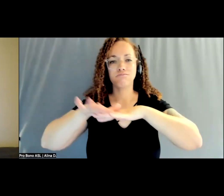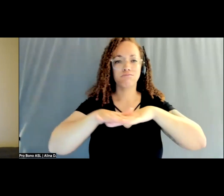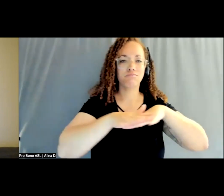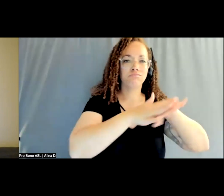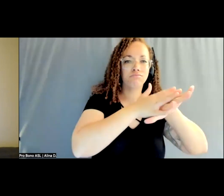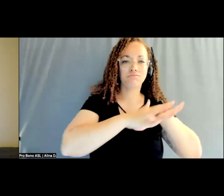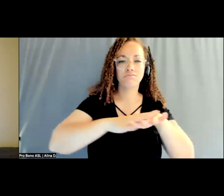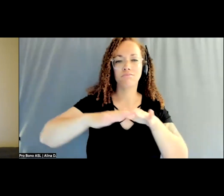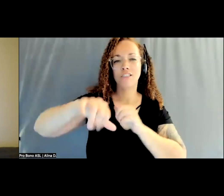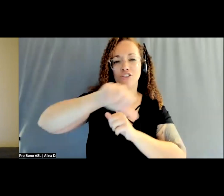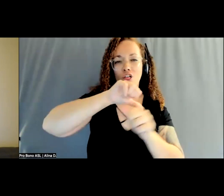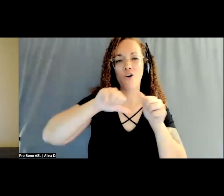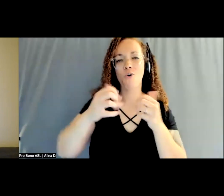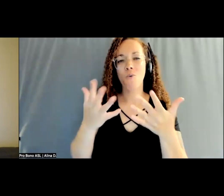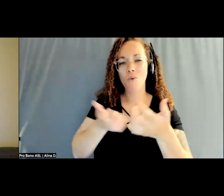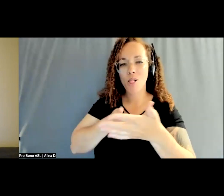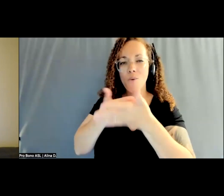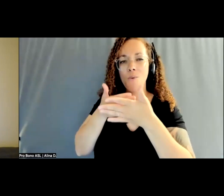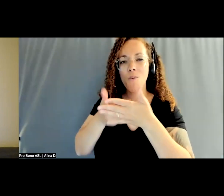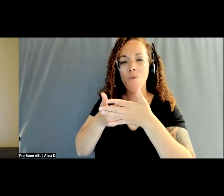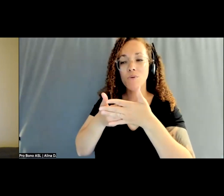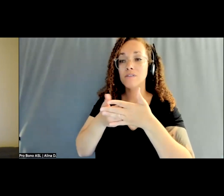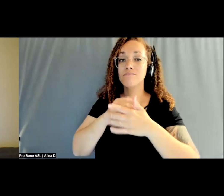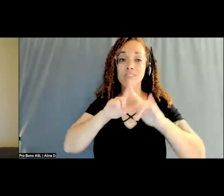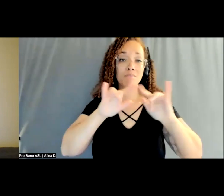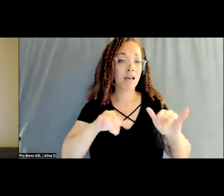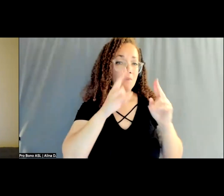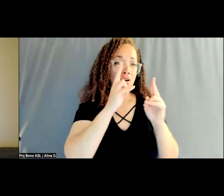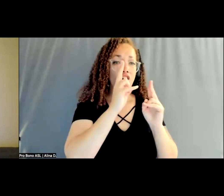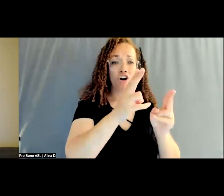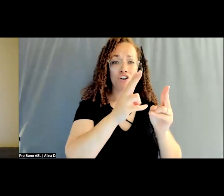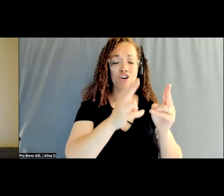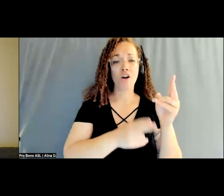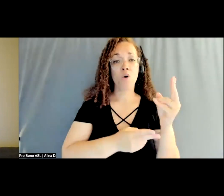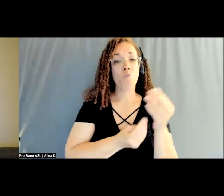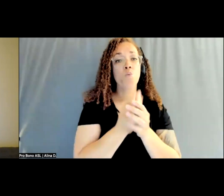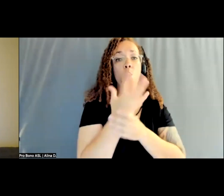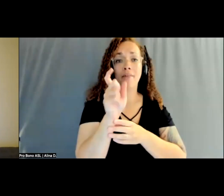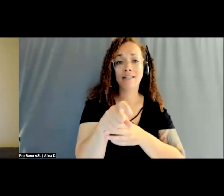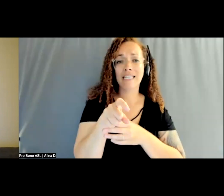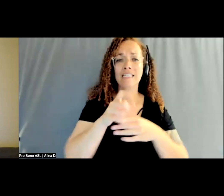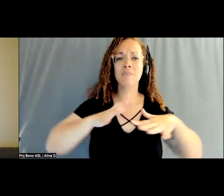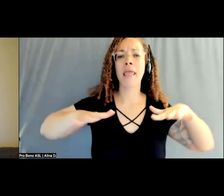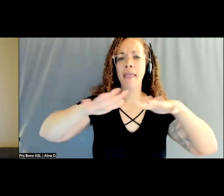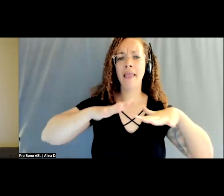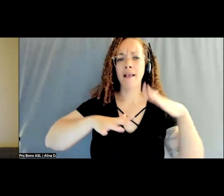to honoring spaces needed for growth. how becoming is this becoming. haloed